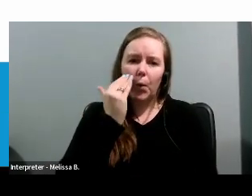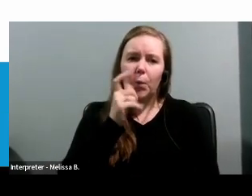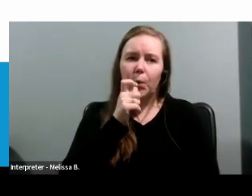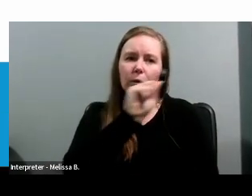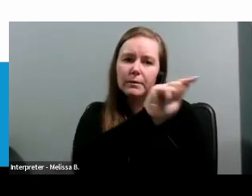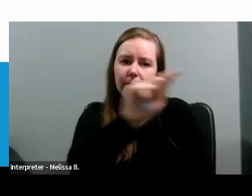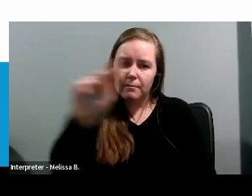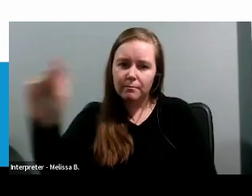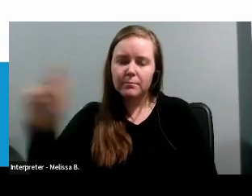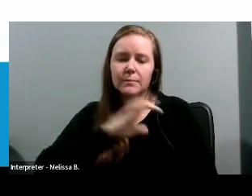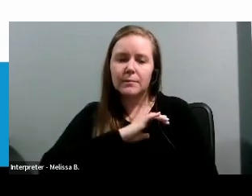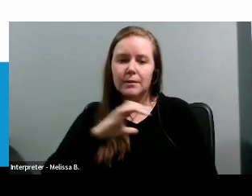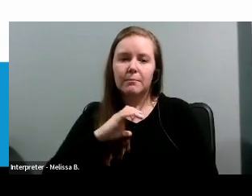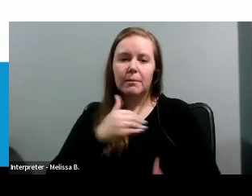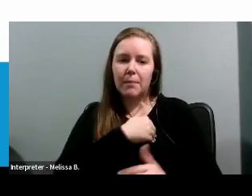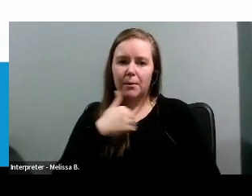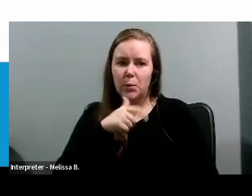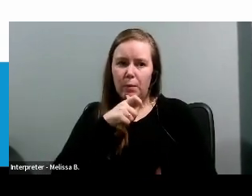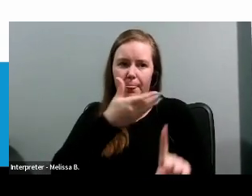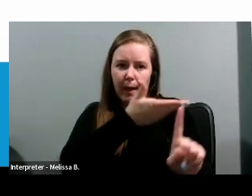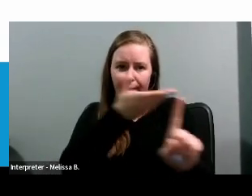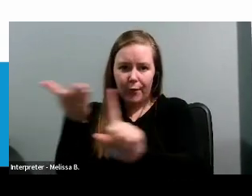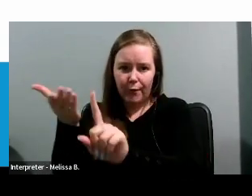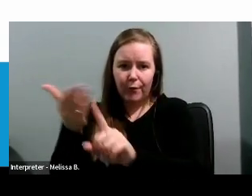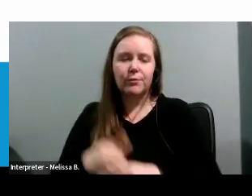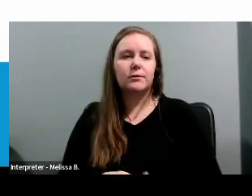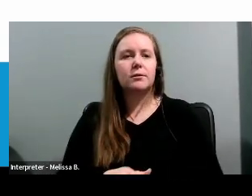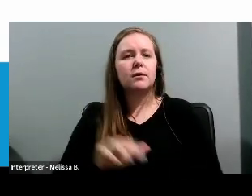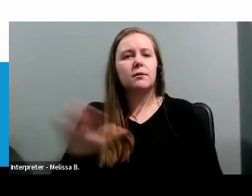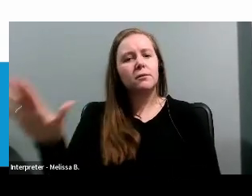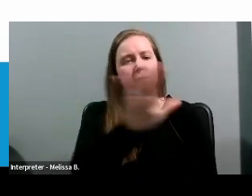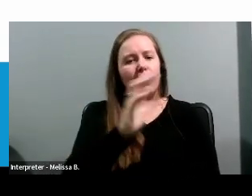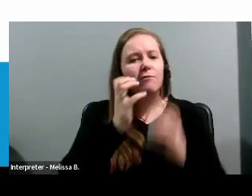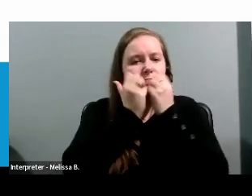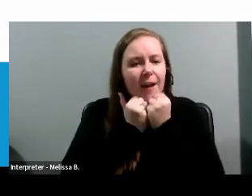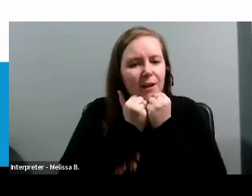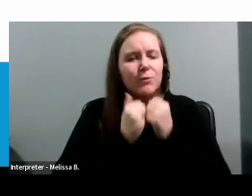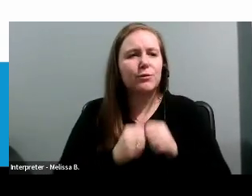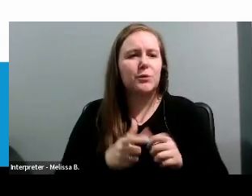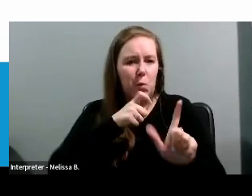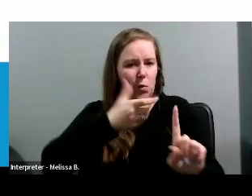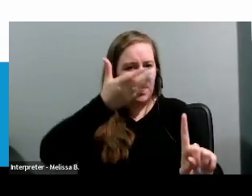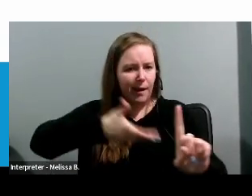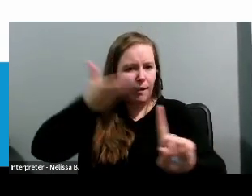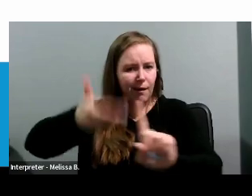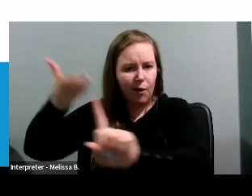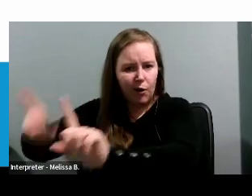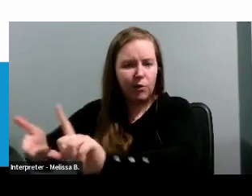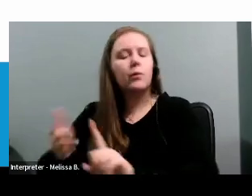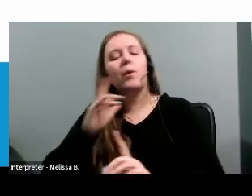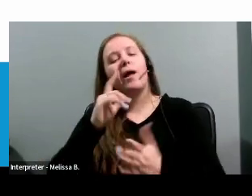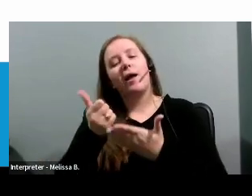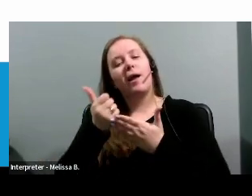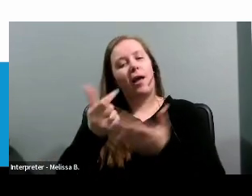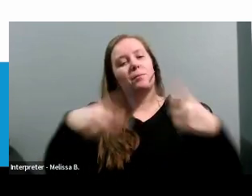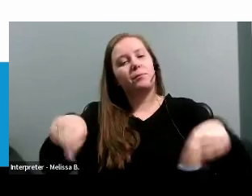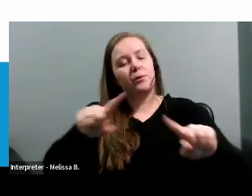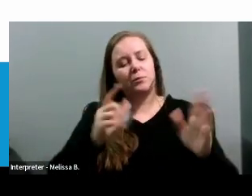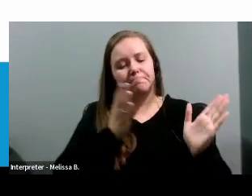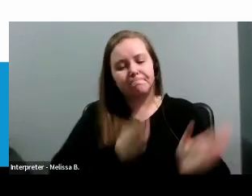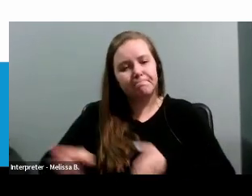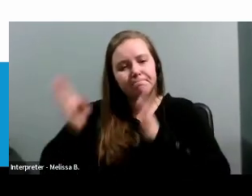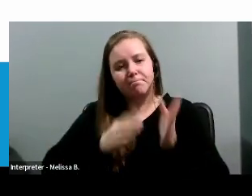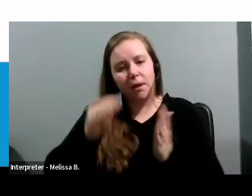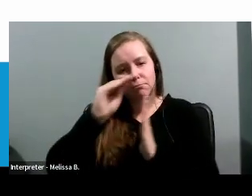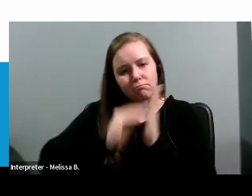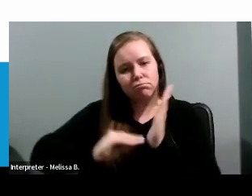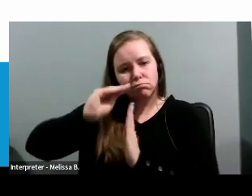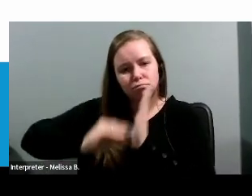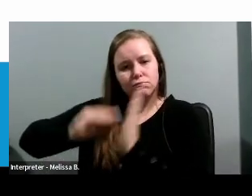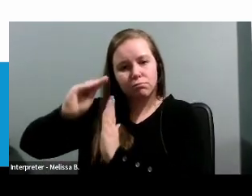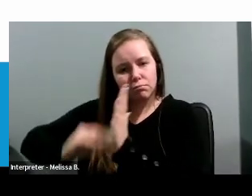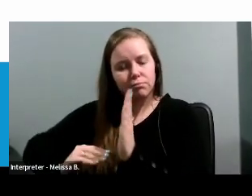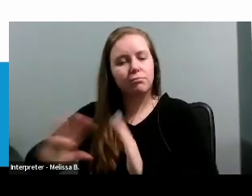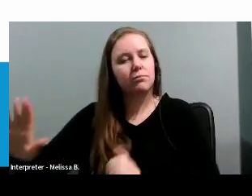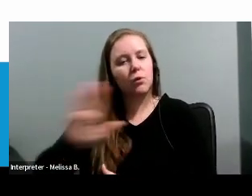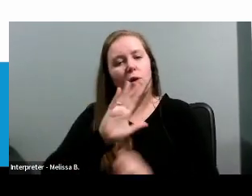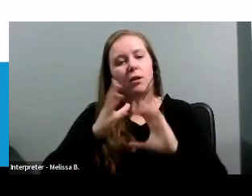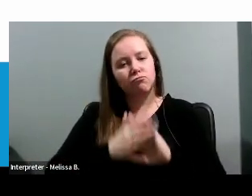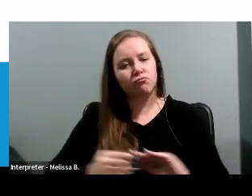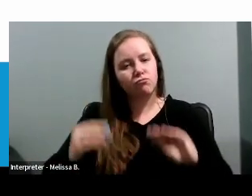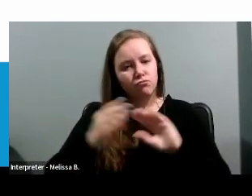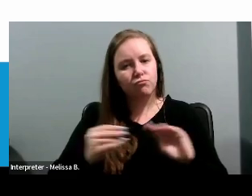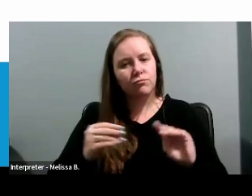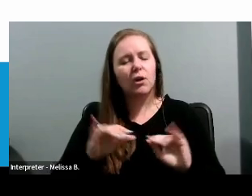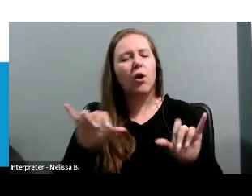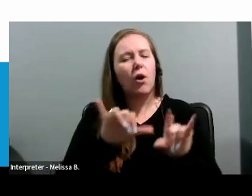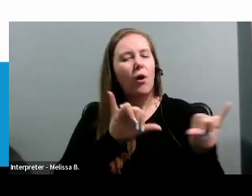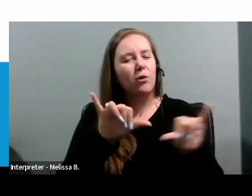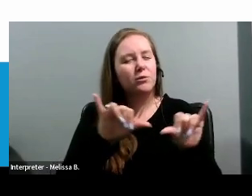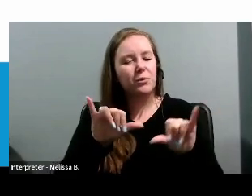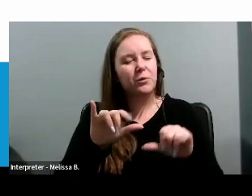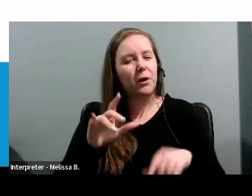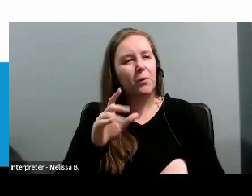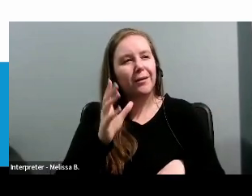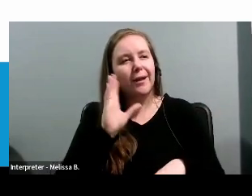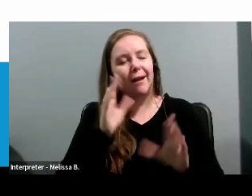Shannon Spencer (she/her): No… just have an idea of, you know, what their values are, who they are. That will help you in preparing your, deputations, but also help you in knowing, kind of, having an idea of what kind of questions